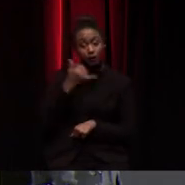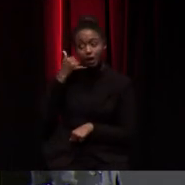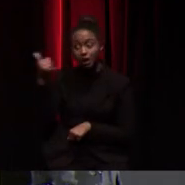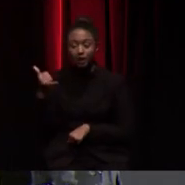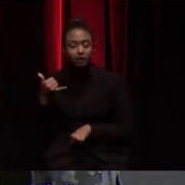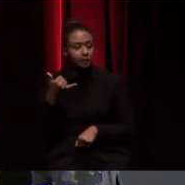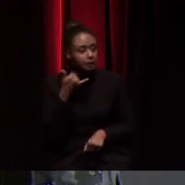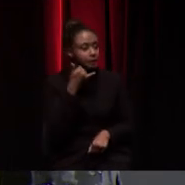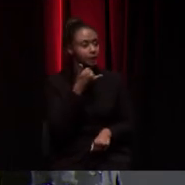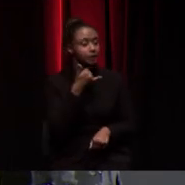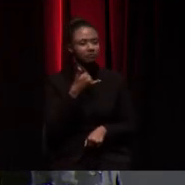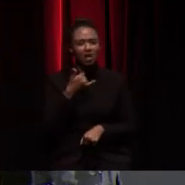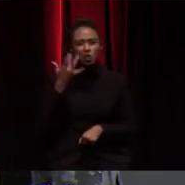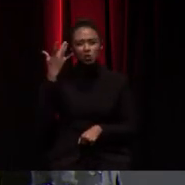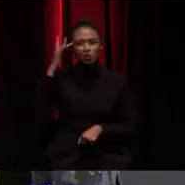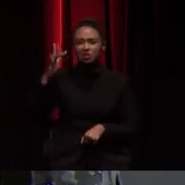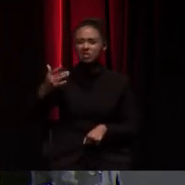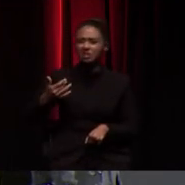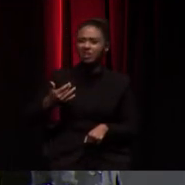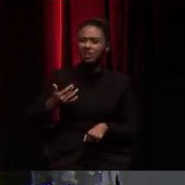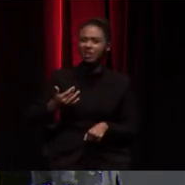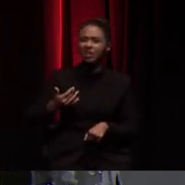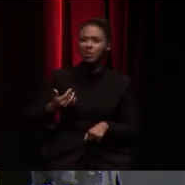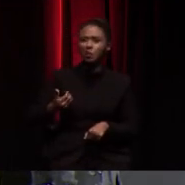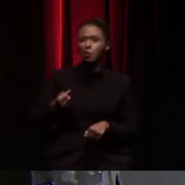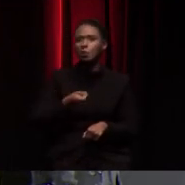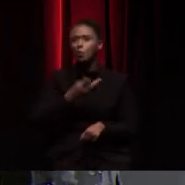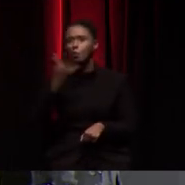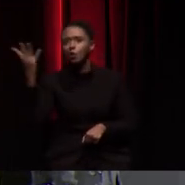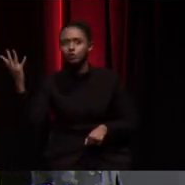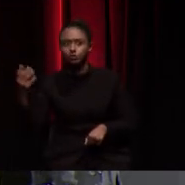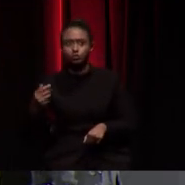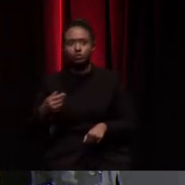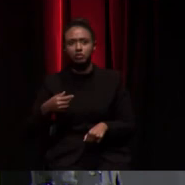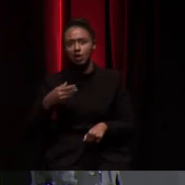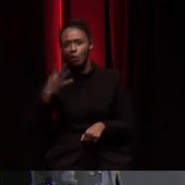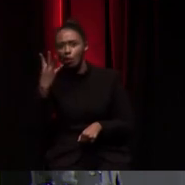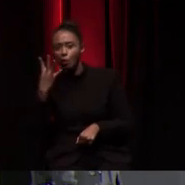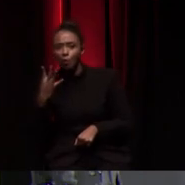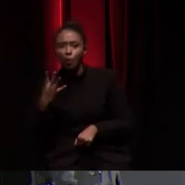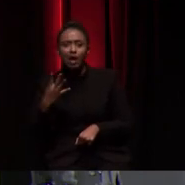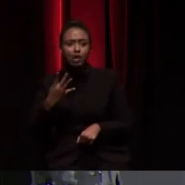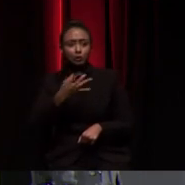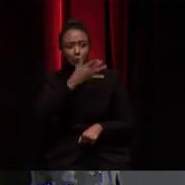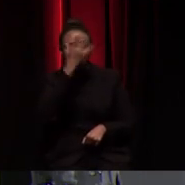I don’t remember the number, whether more than three or four murders you have to consider a slaughter.